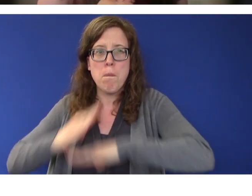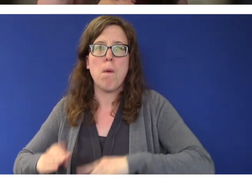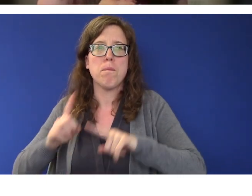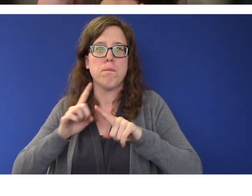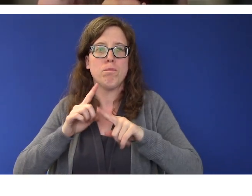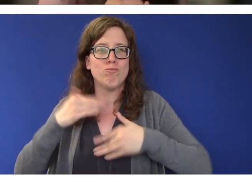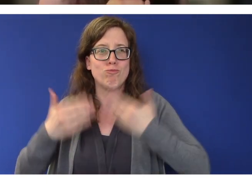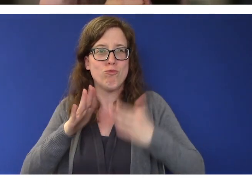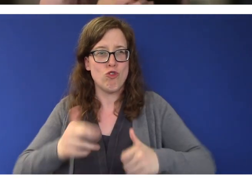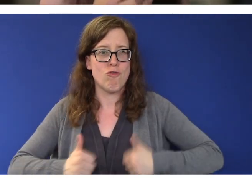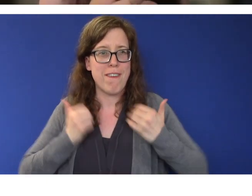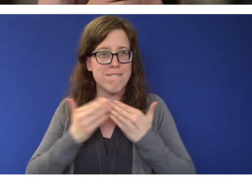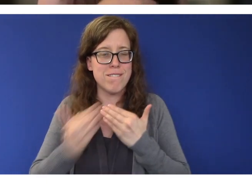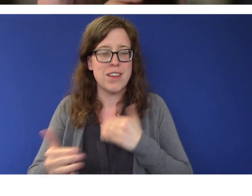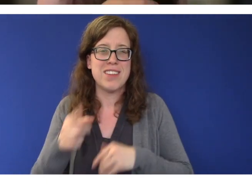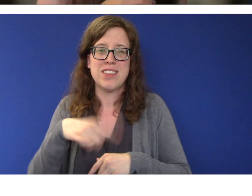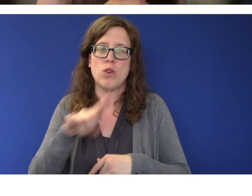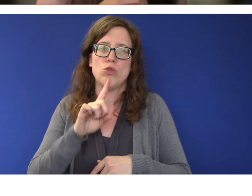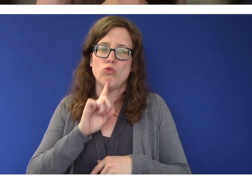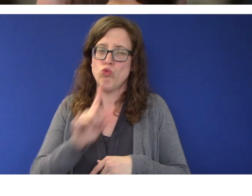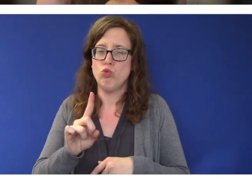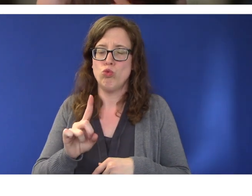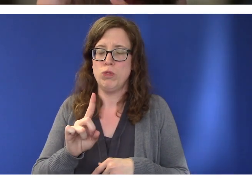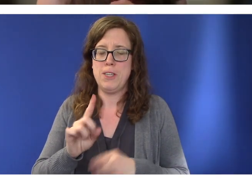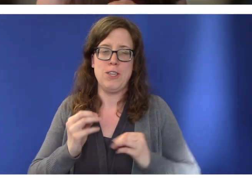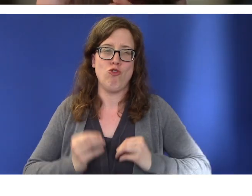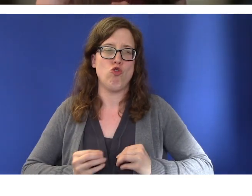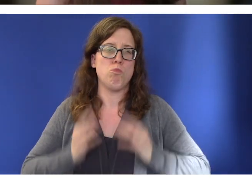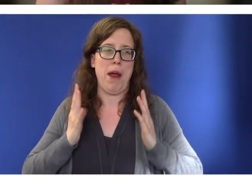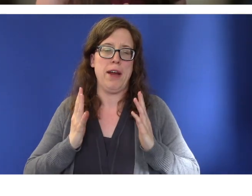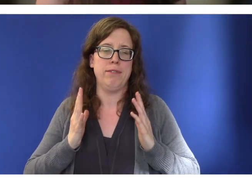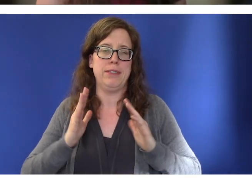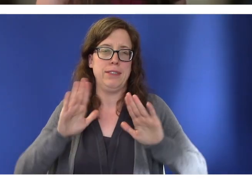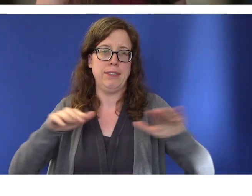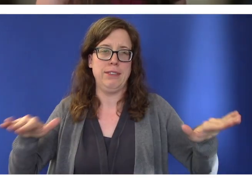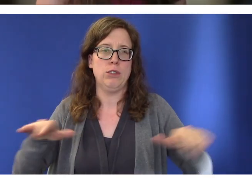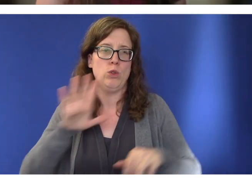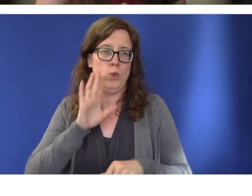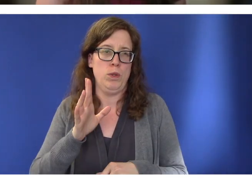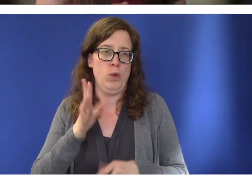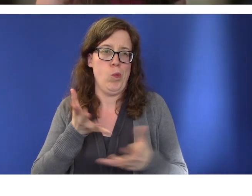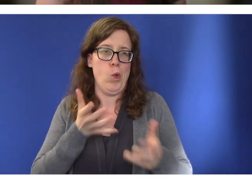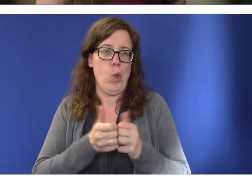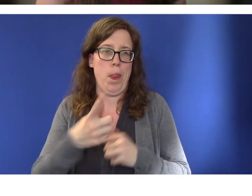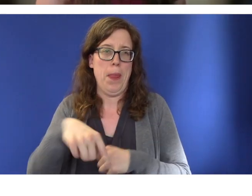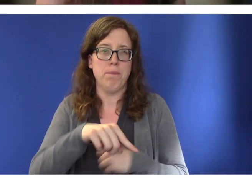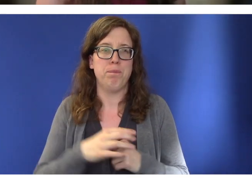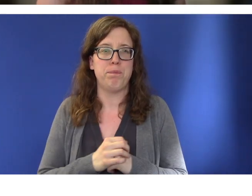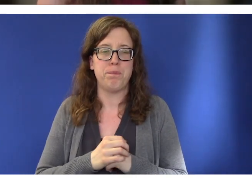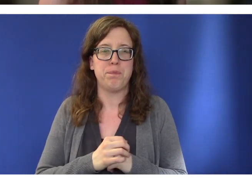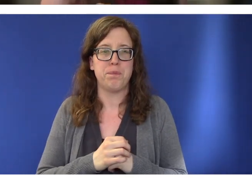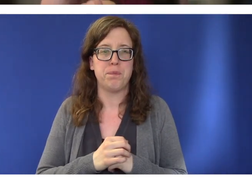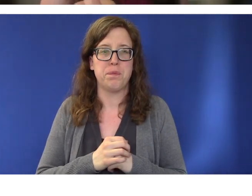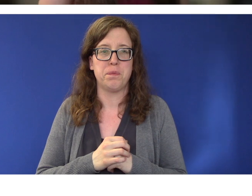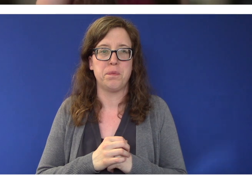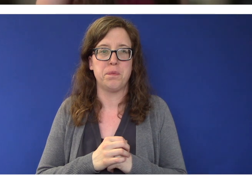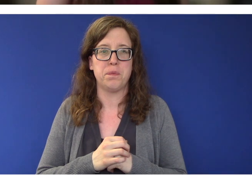lifetime. And they truly are some of the most inspiring kids you’ll ever get to work with.